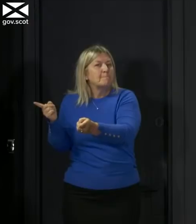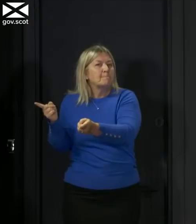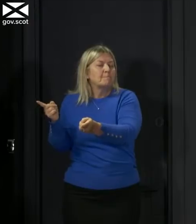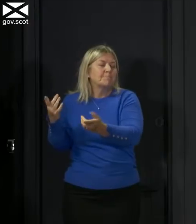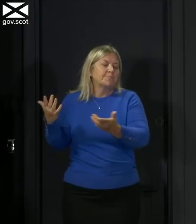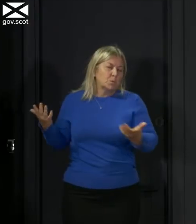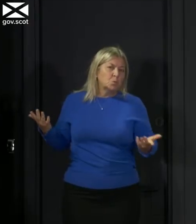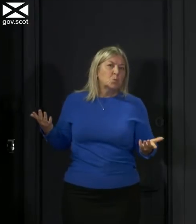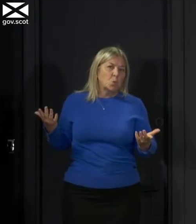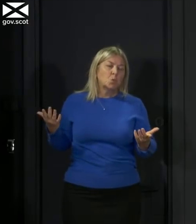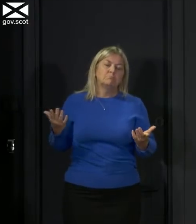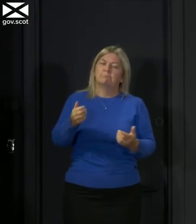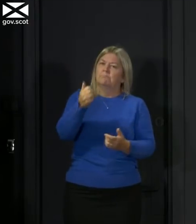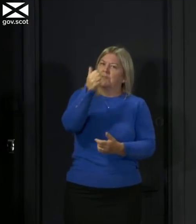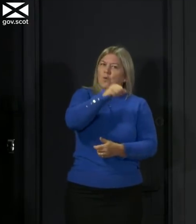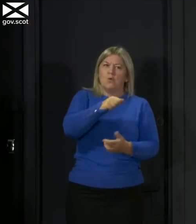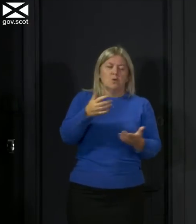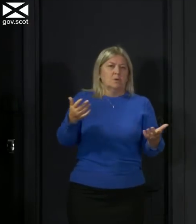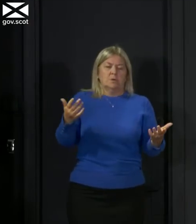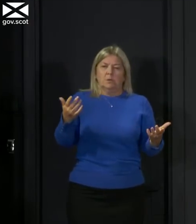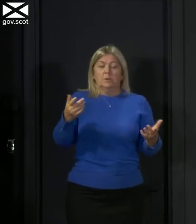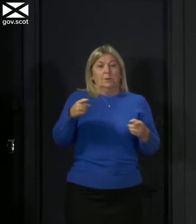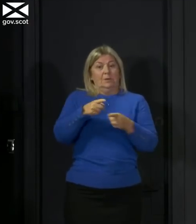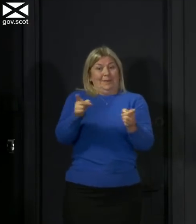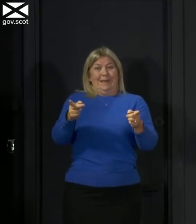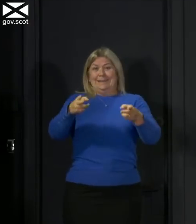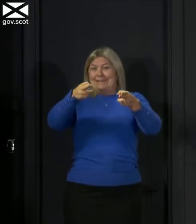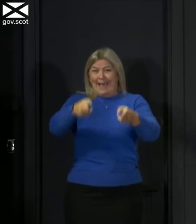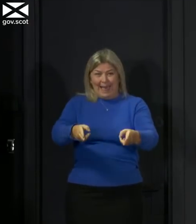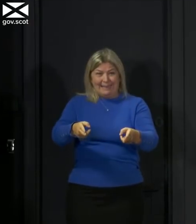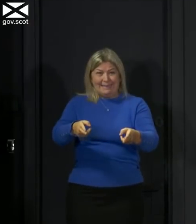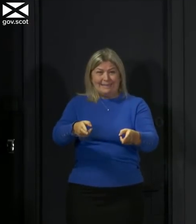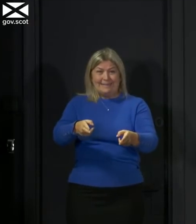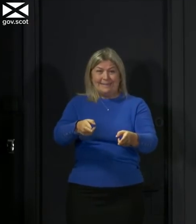We of course should never think of any of these deaths as statistics.